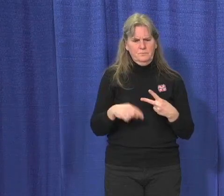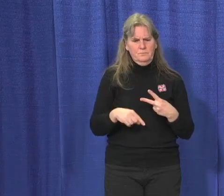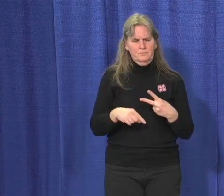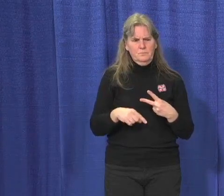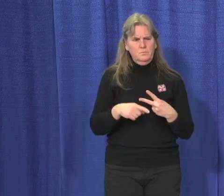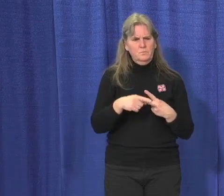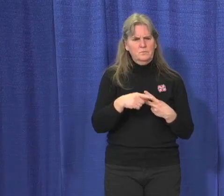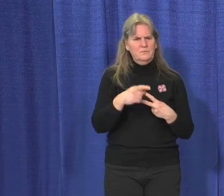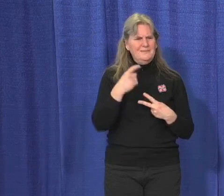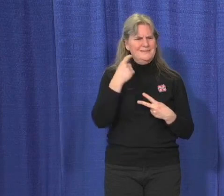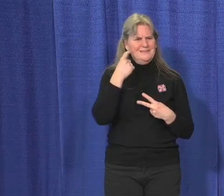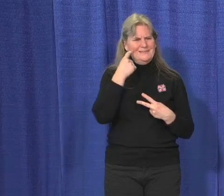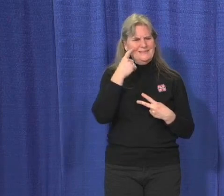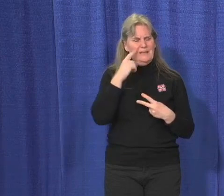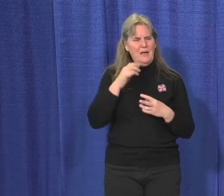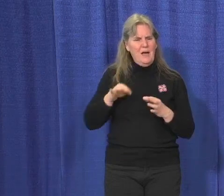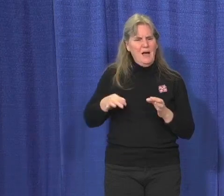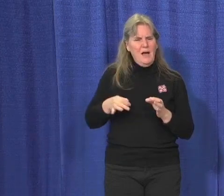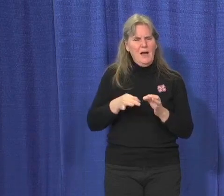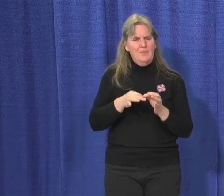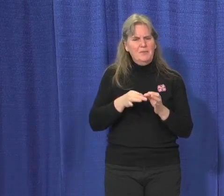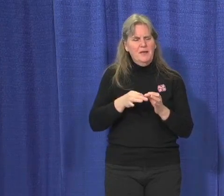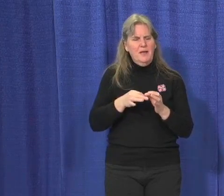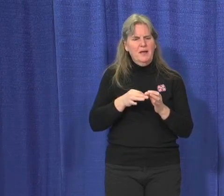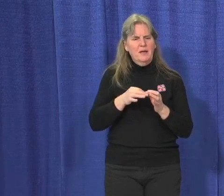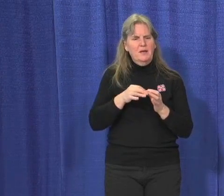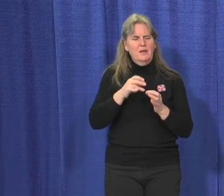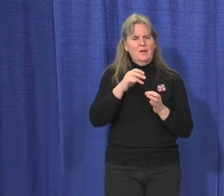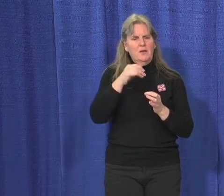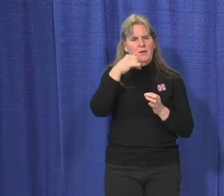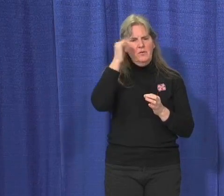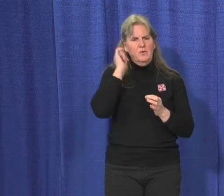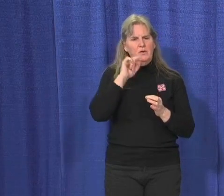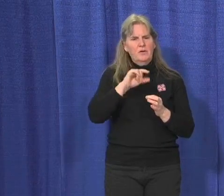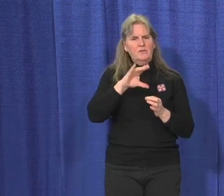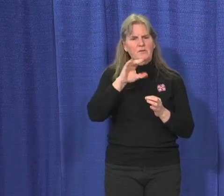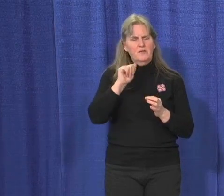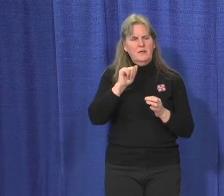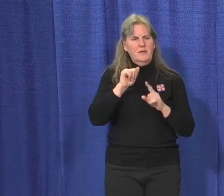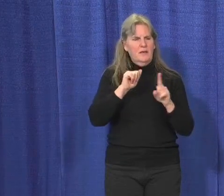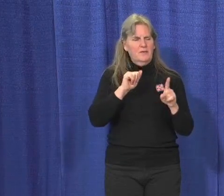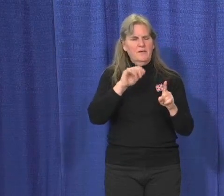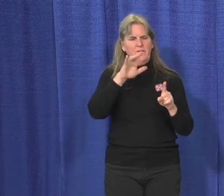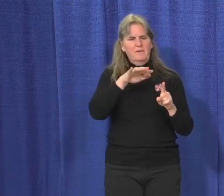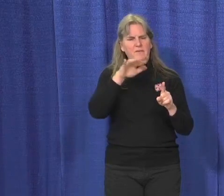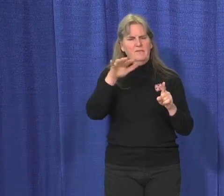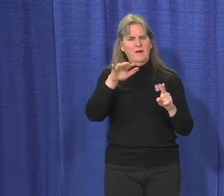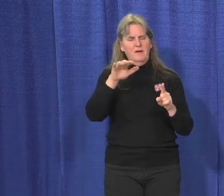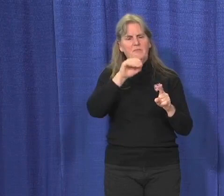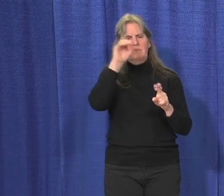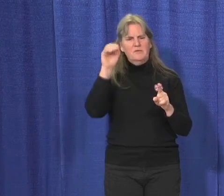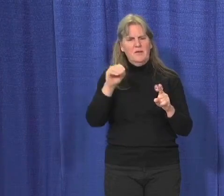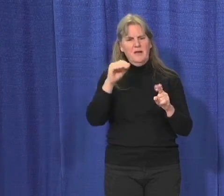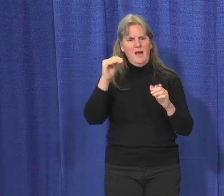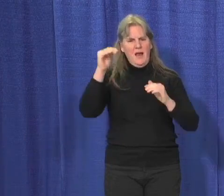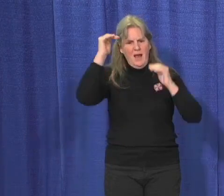The most recent update on the website is that we've got 55 percent of adults when their